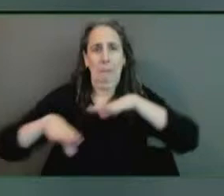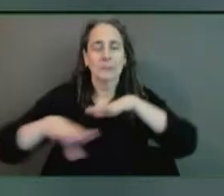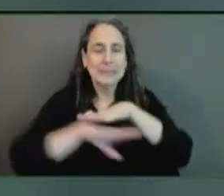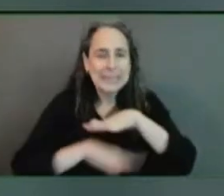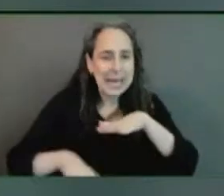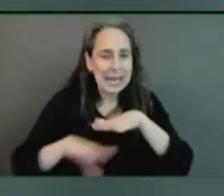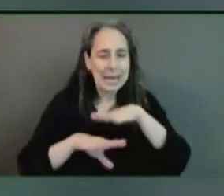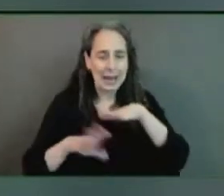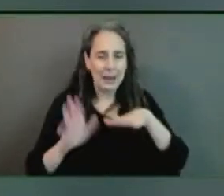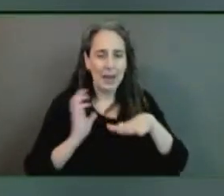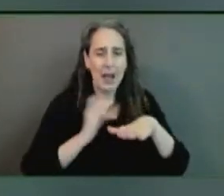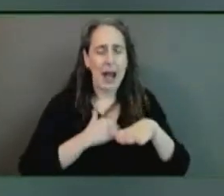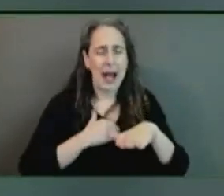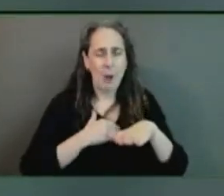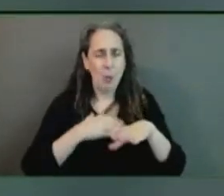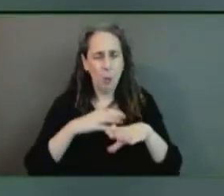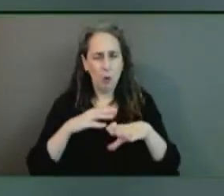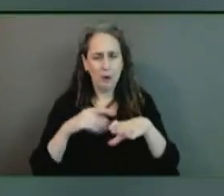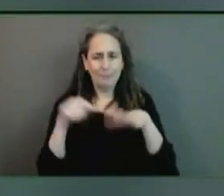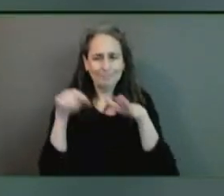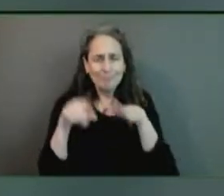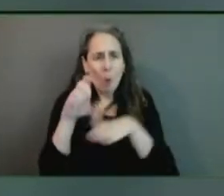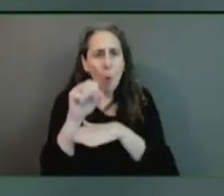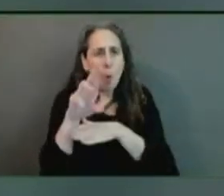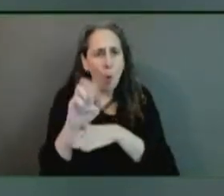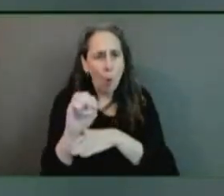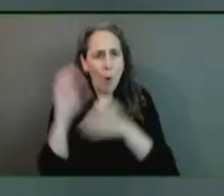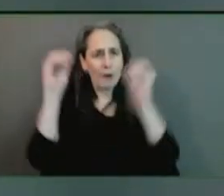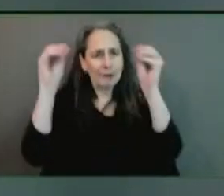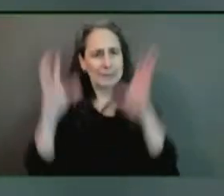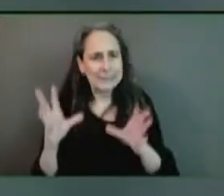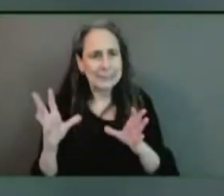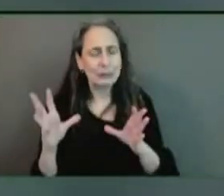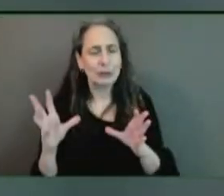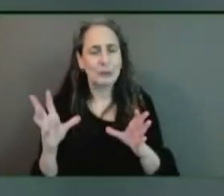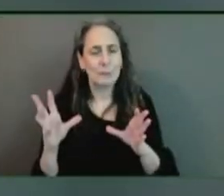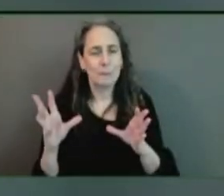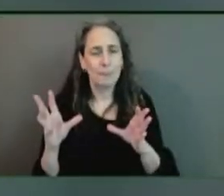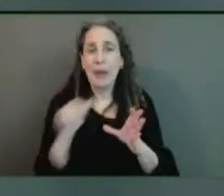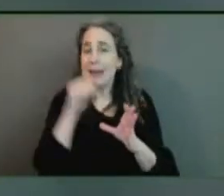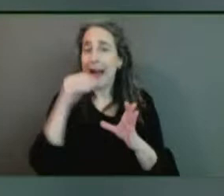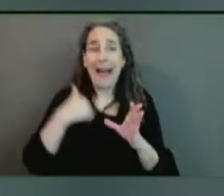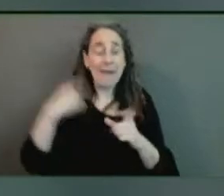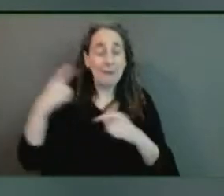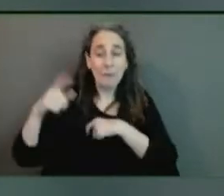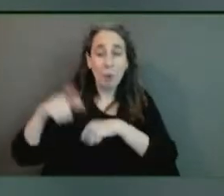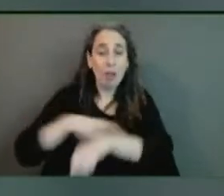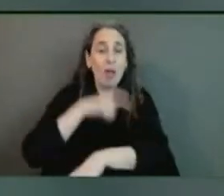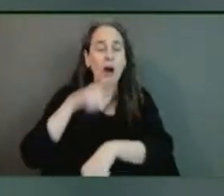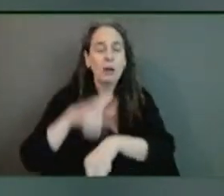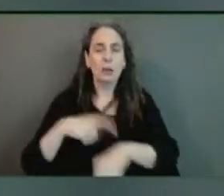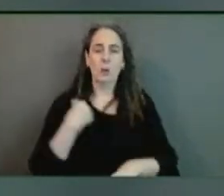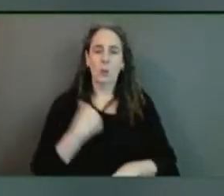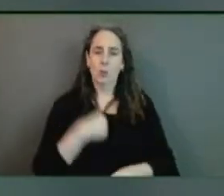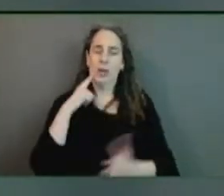that that's been a part of the DNA of our very Our very core of